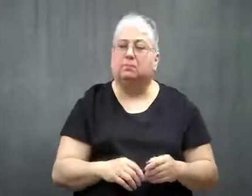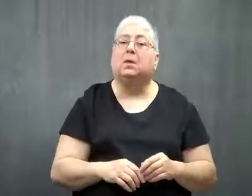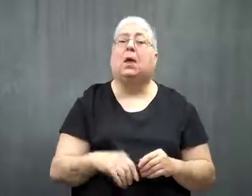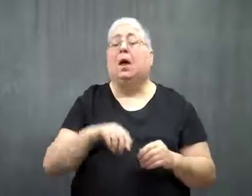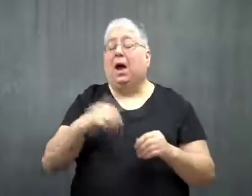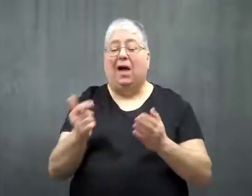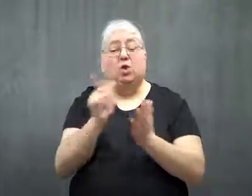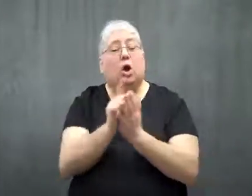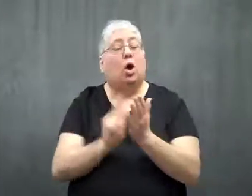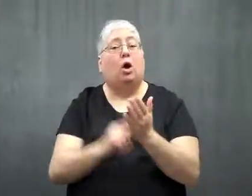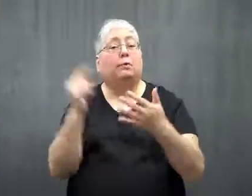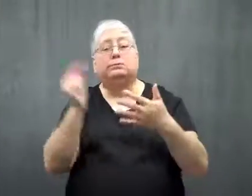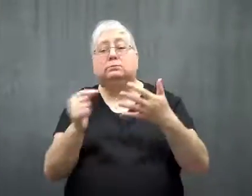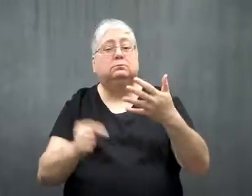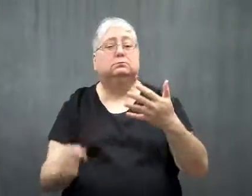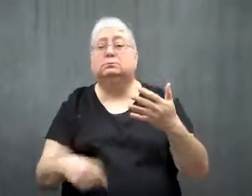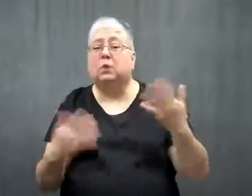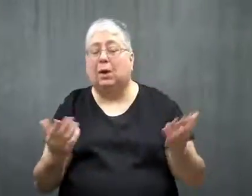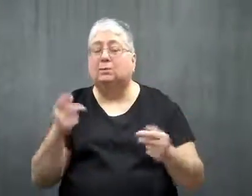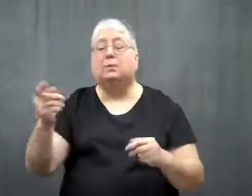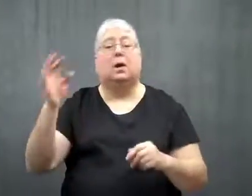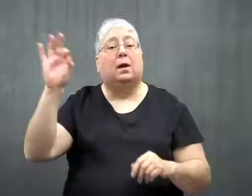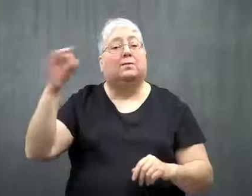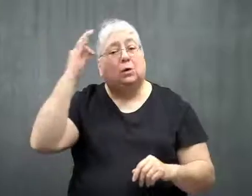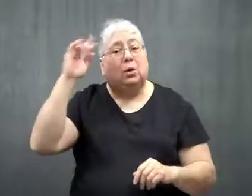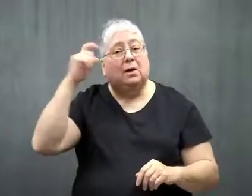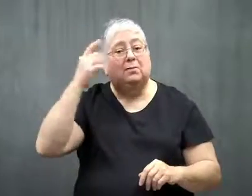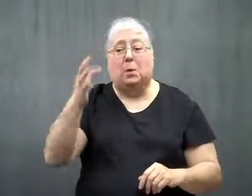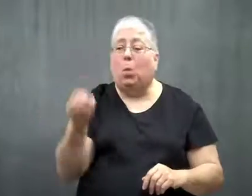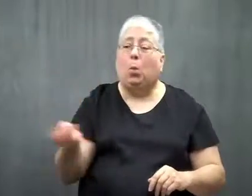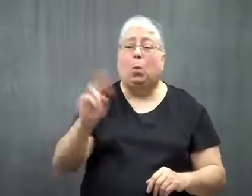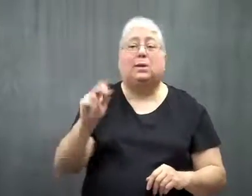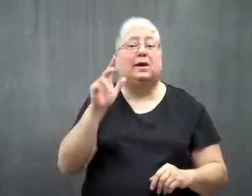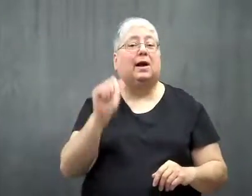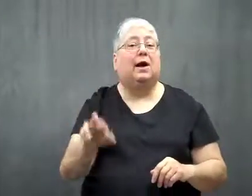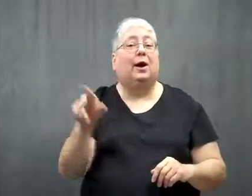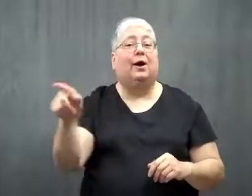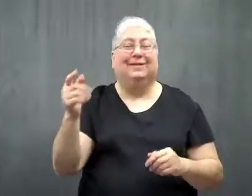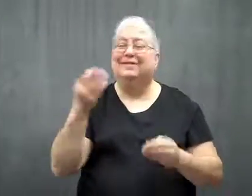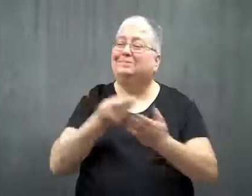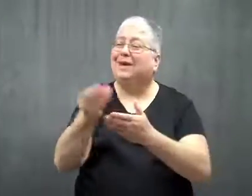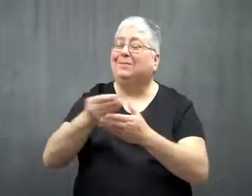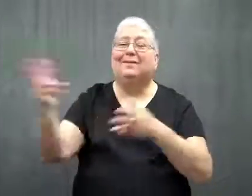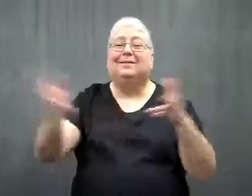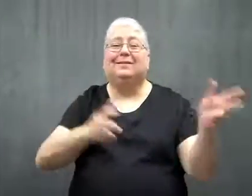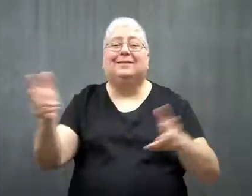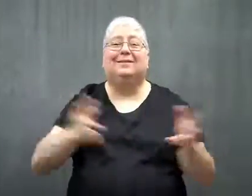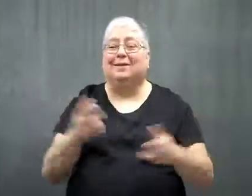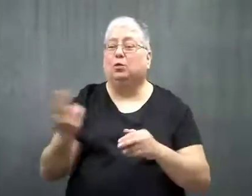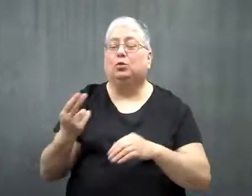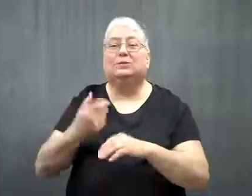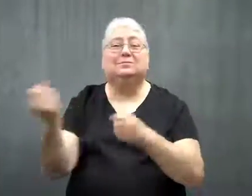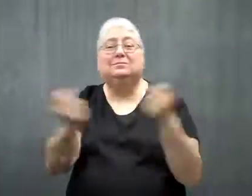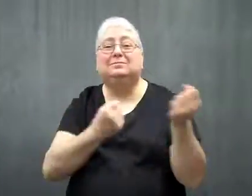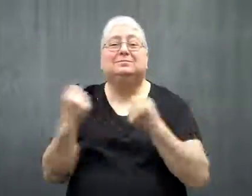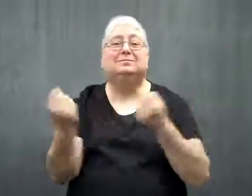Another provision of the law deals with the federal government's fleet.